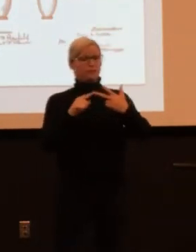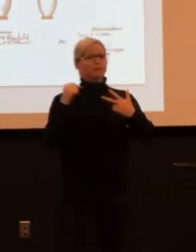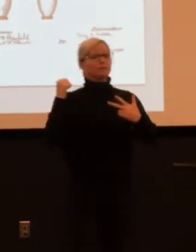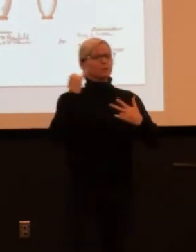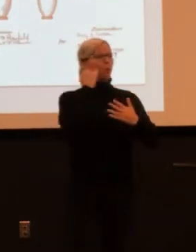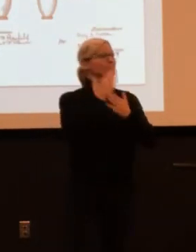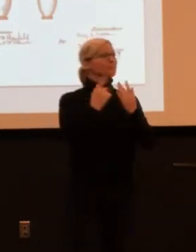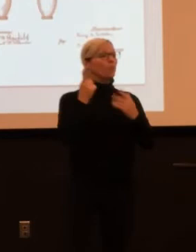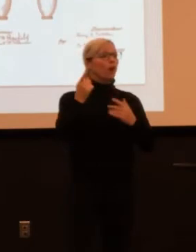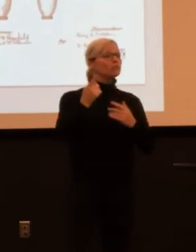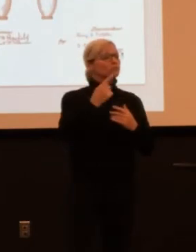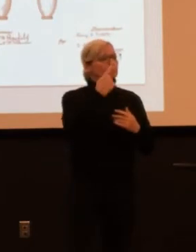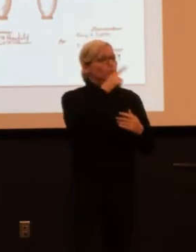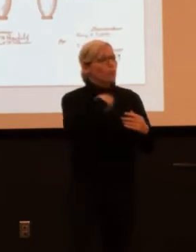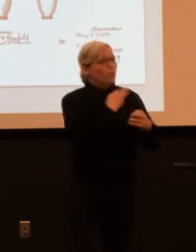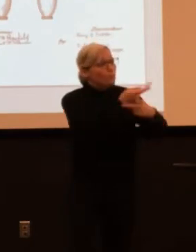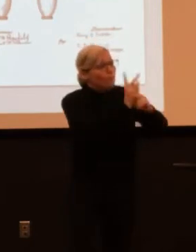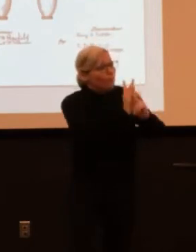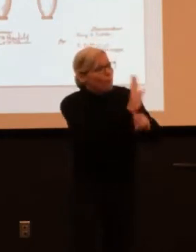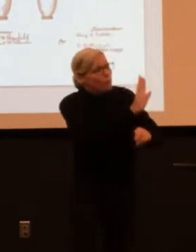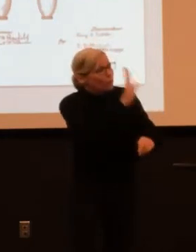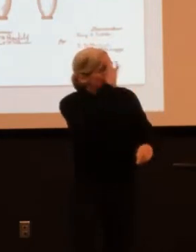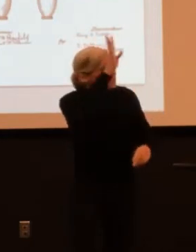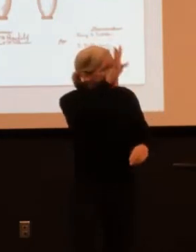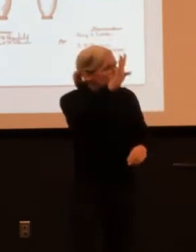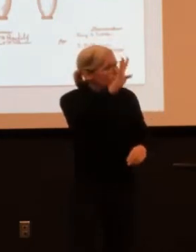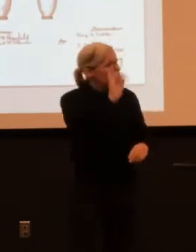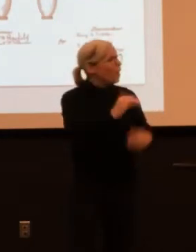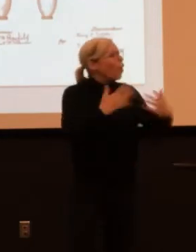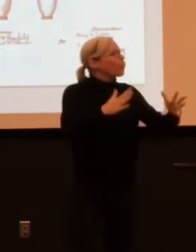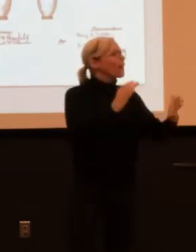to make use of patented inventions that you own patents for.